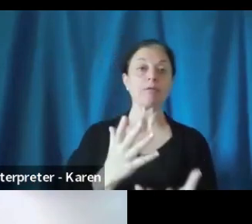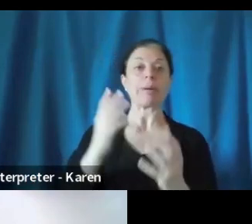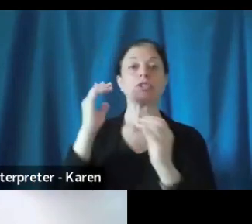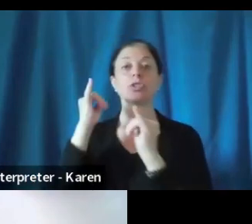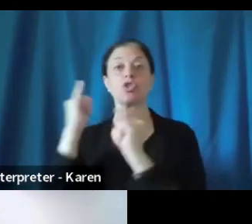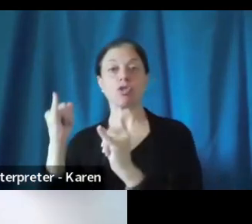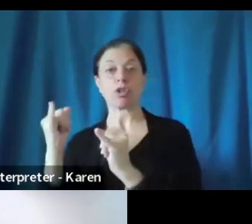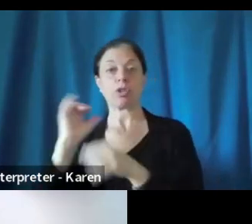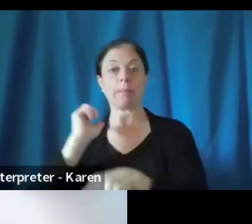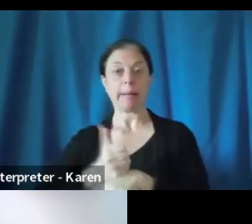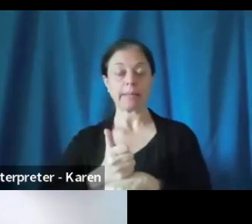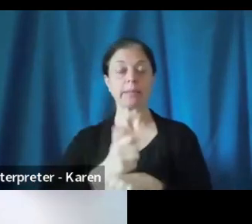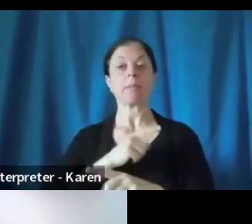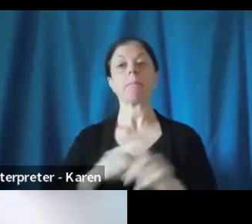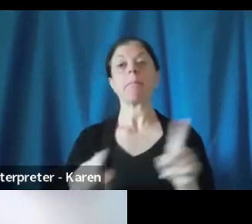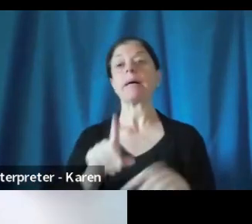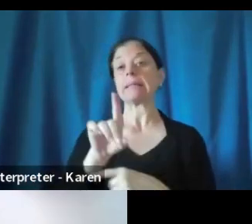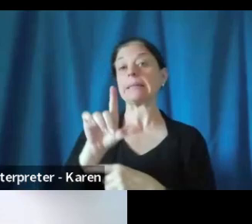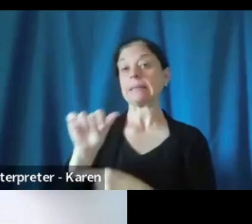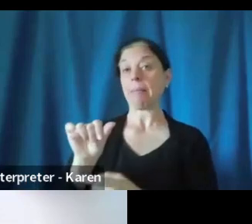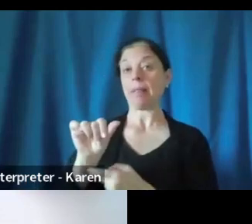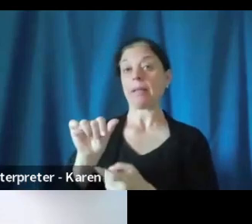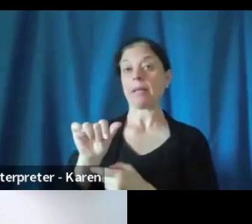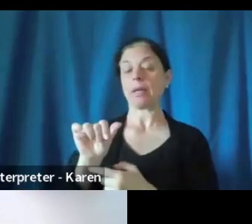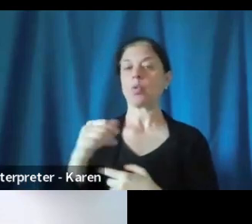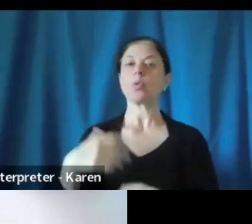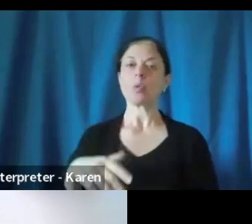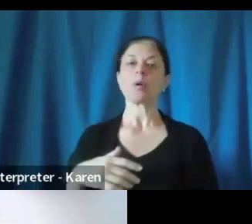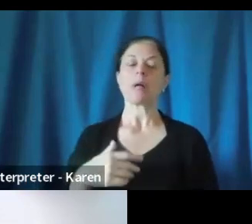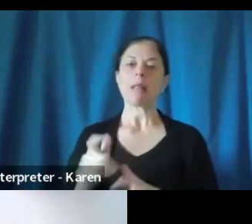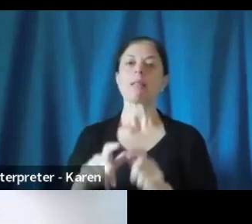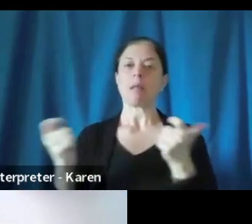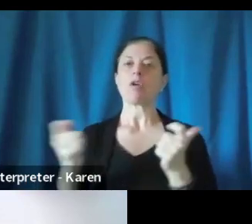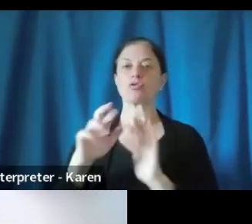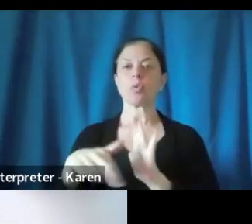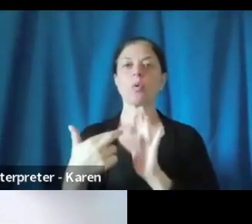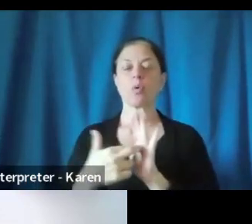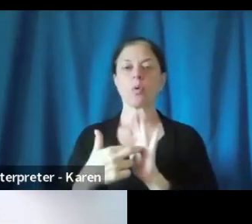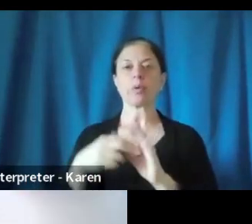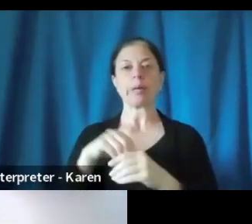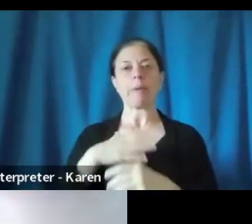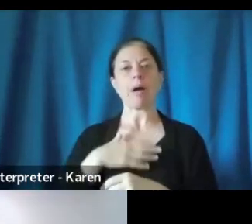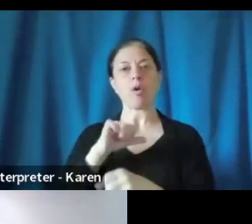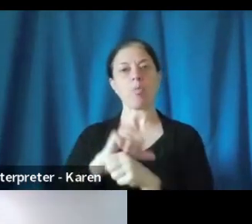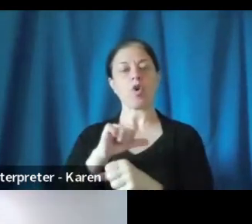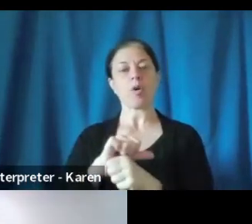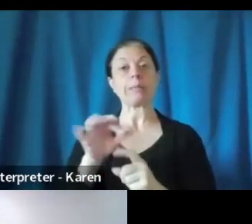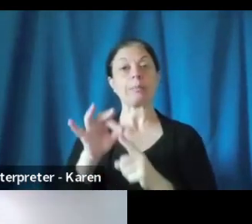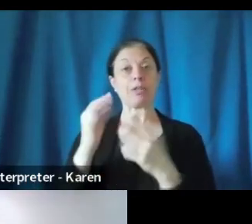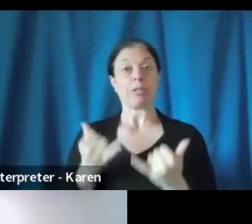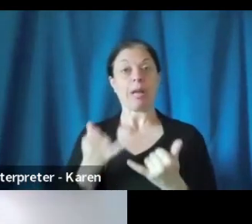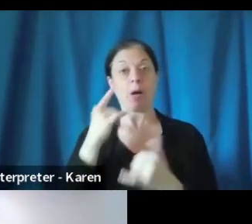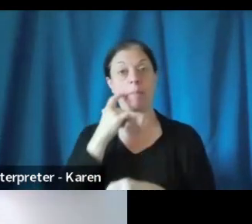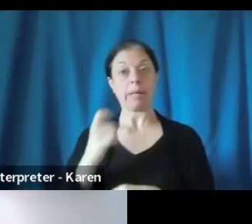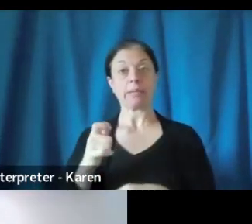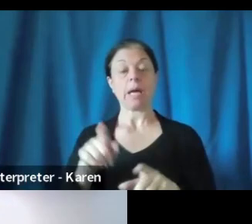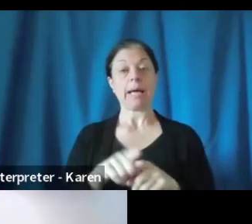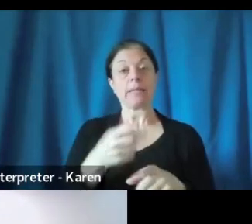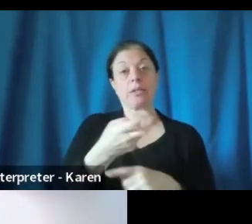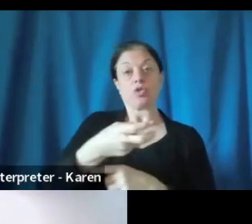instruction. A lot of my academic library work has been information literacy and instruction base. But disability played a large role in my